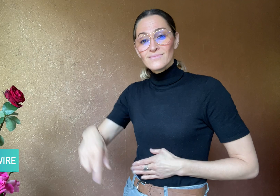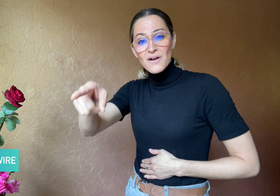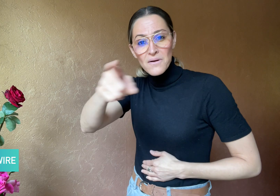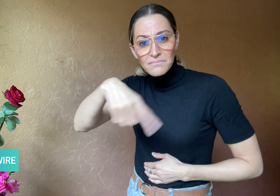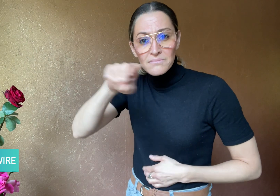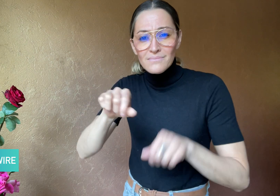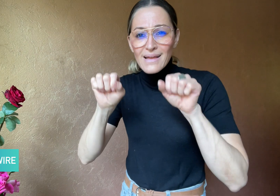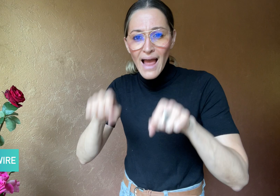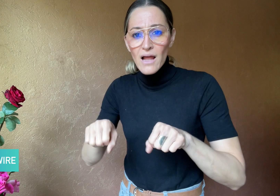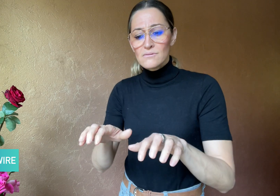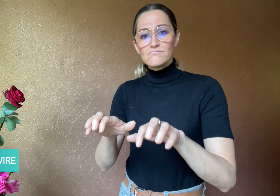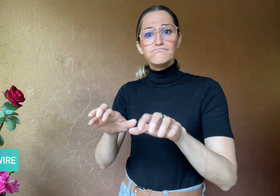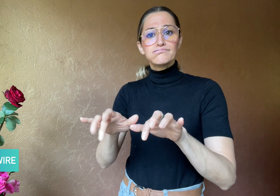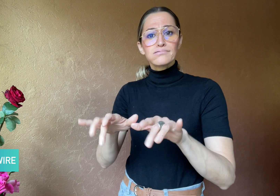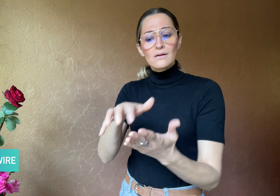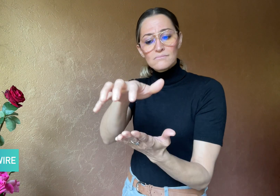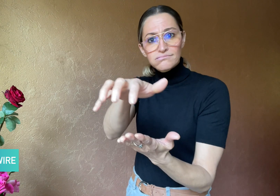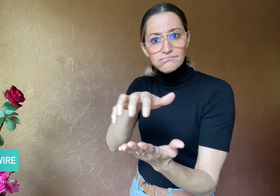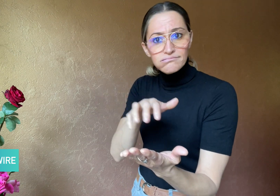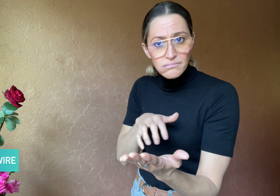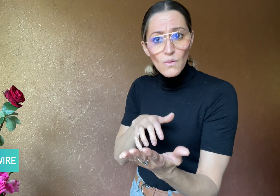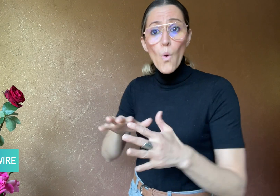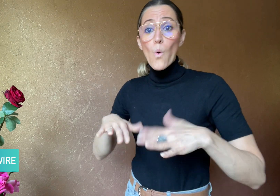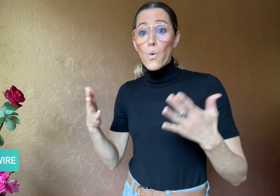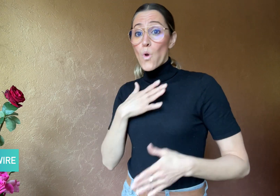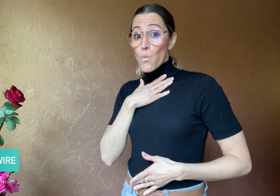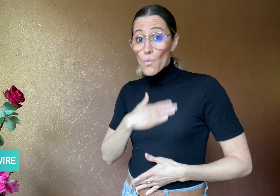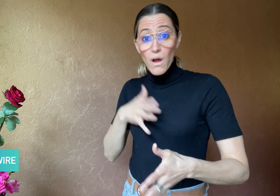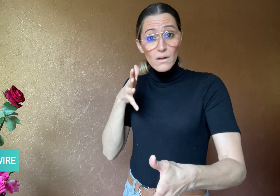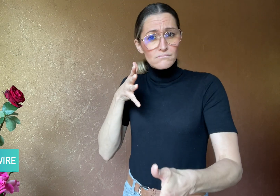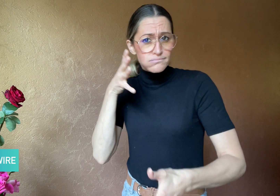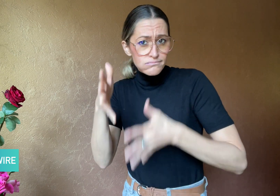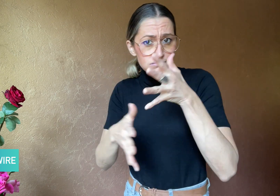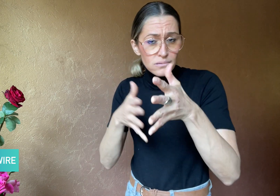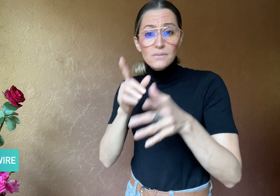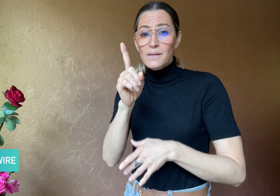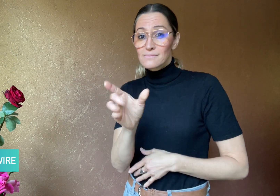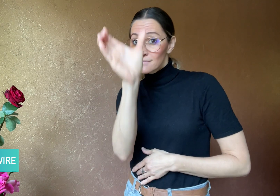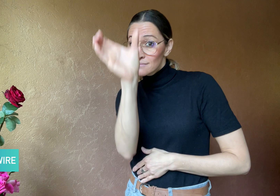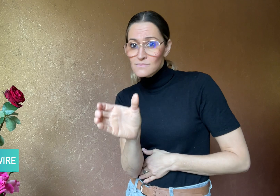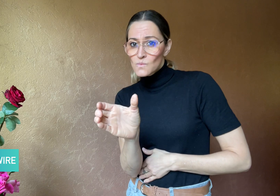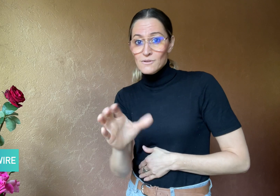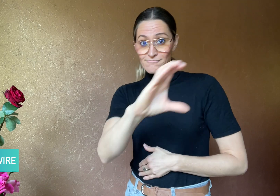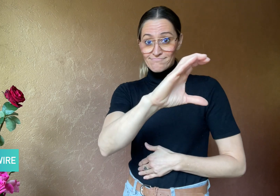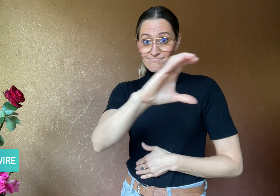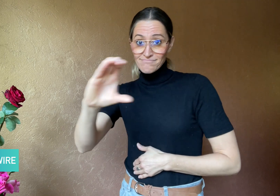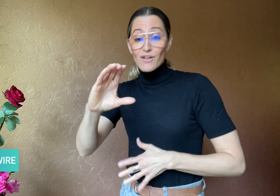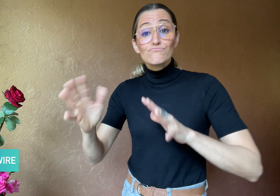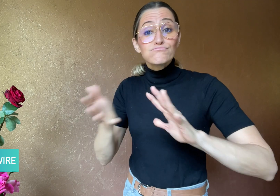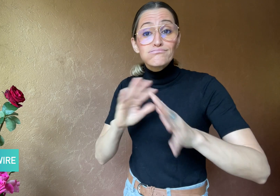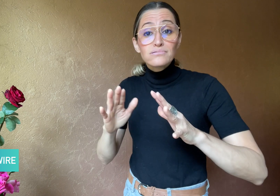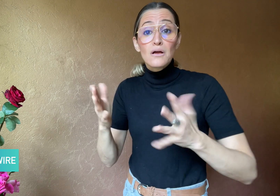You can email your text or video comments